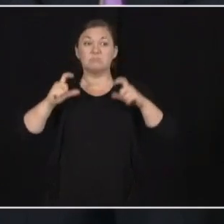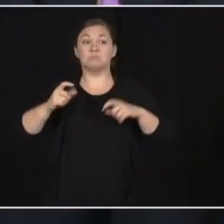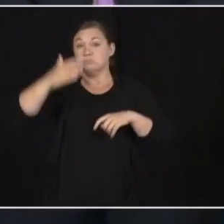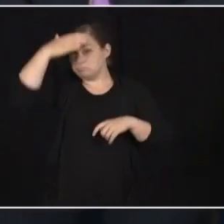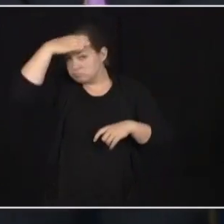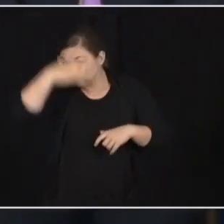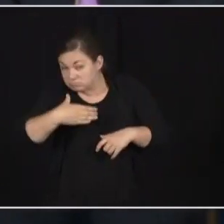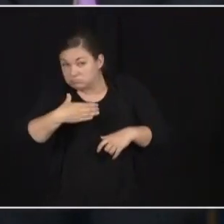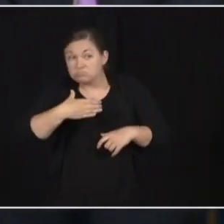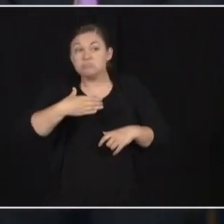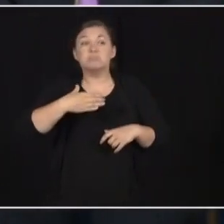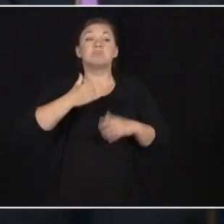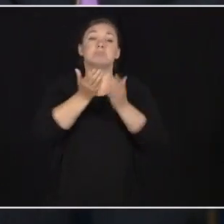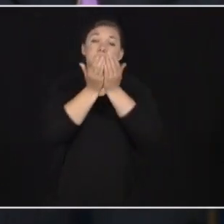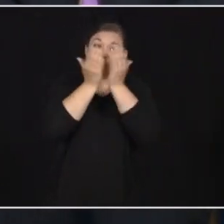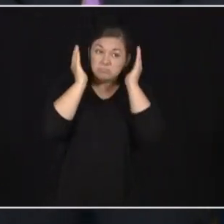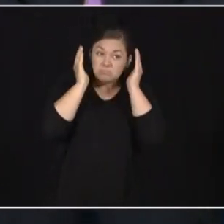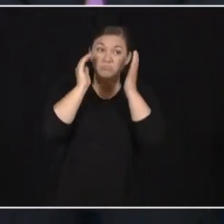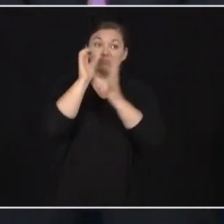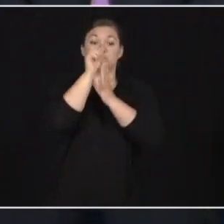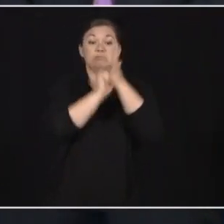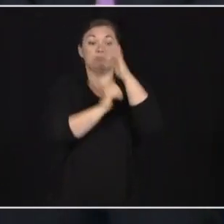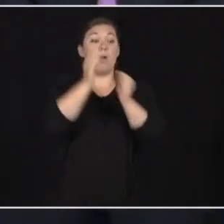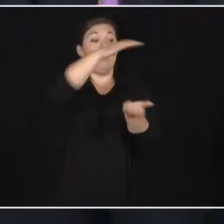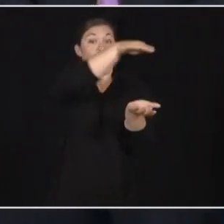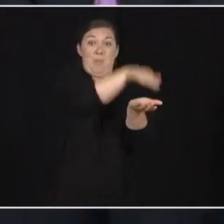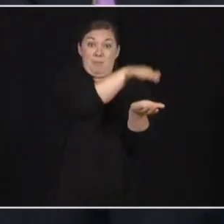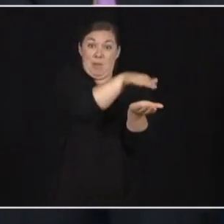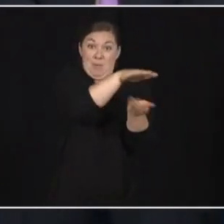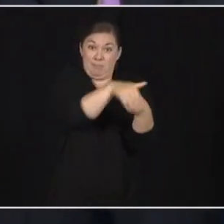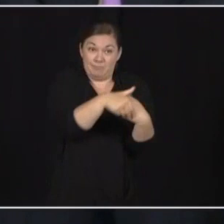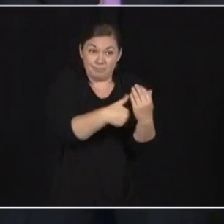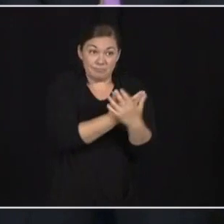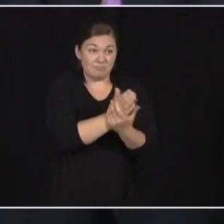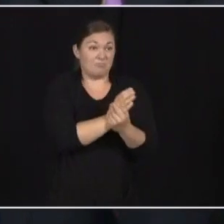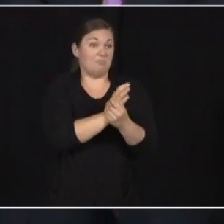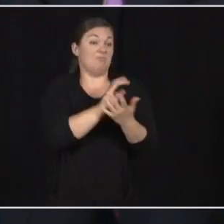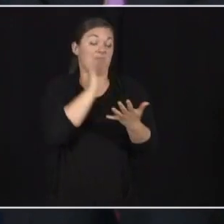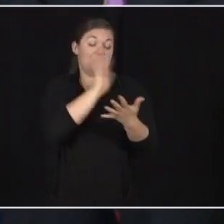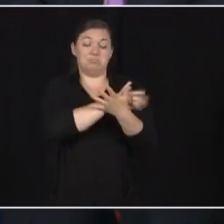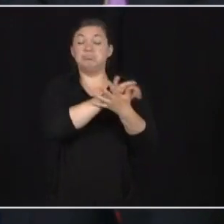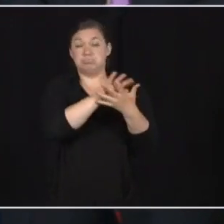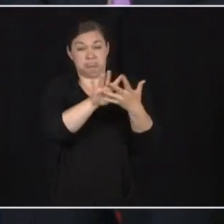of facemasks and face shields and hand sanitizers. We are going to have the made in Ontario